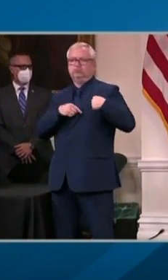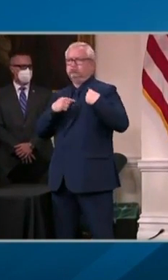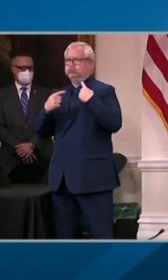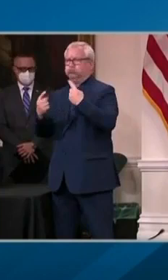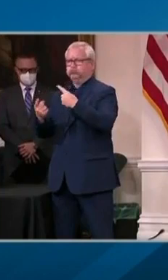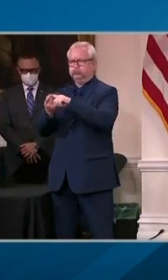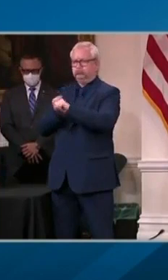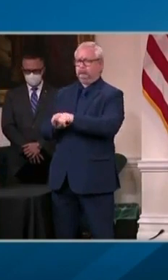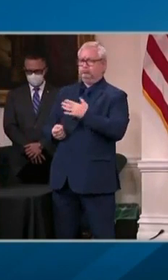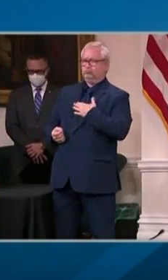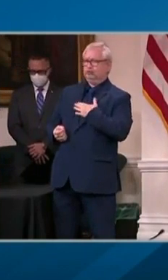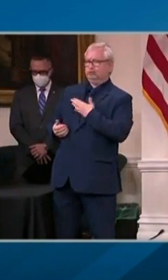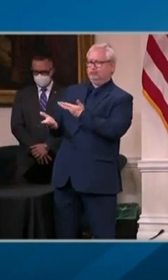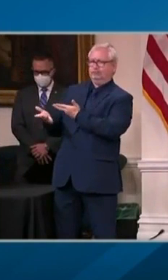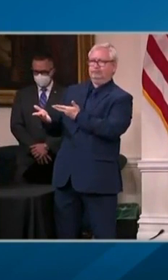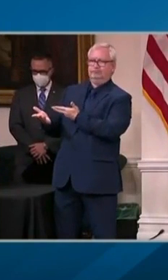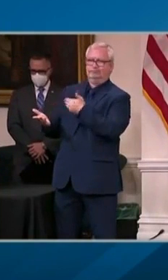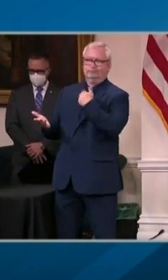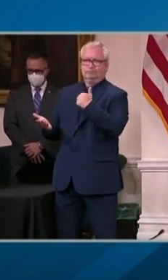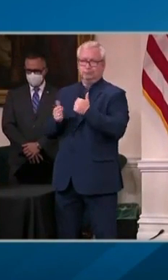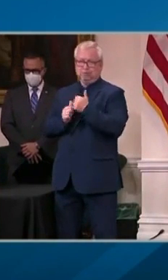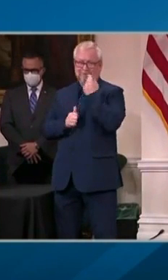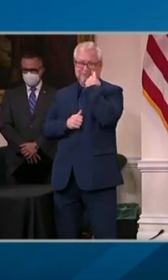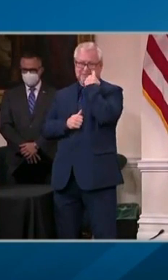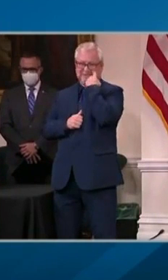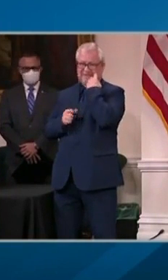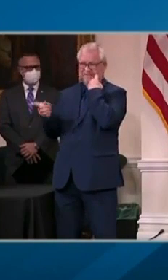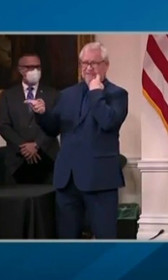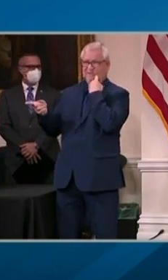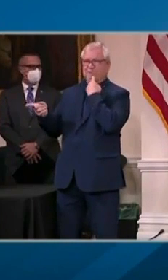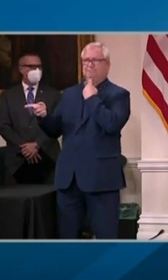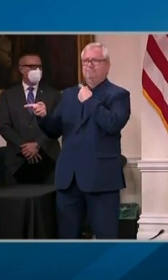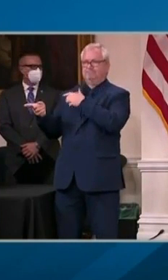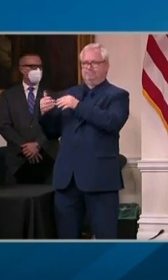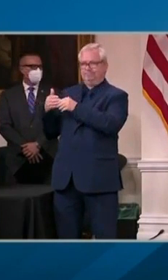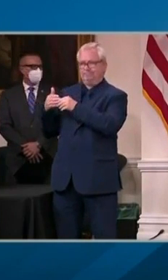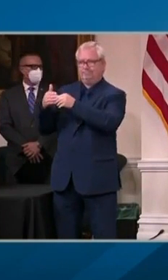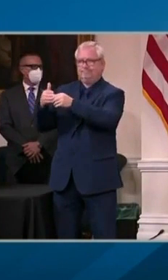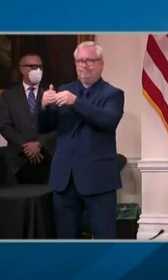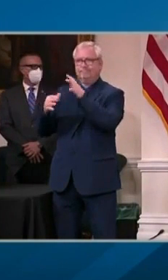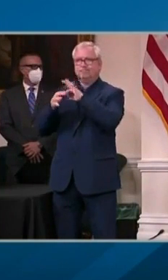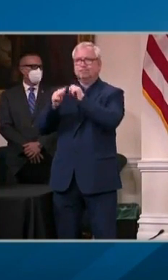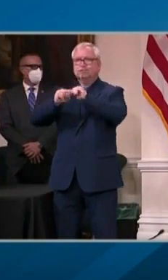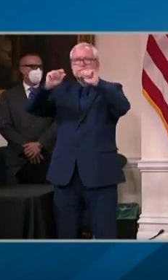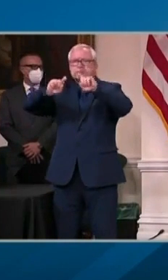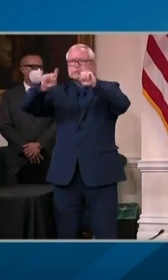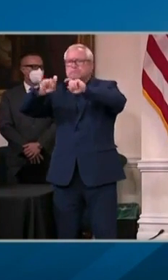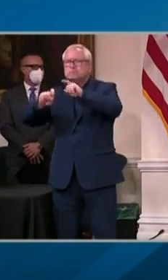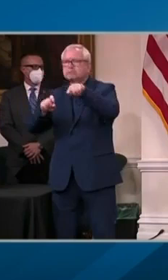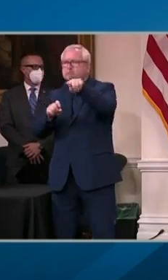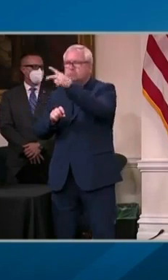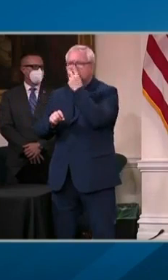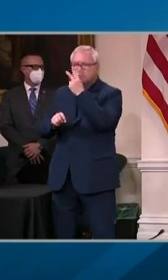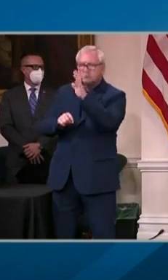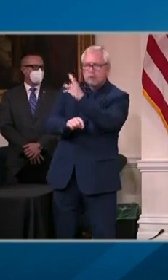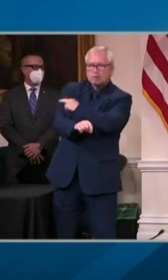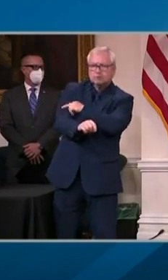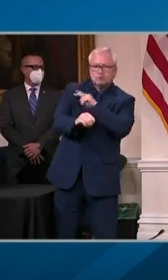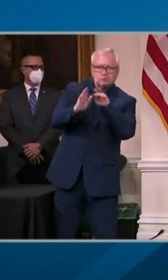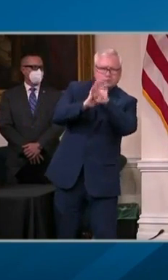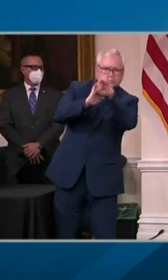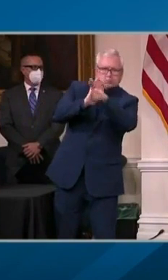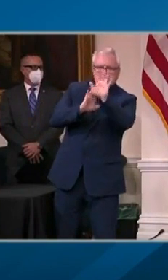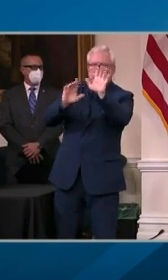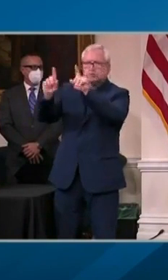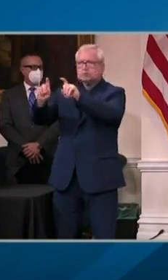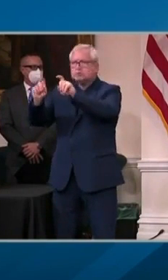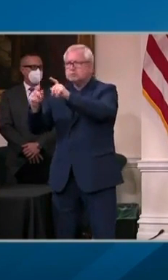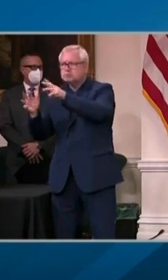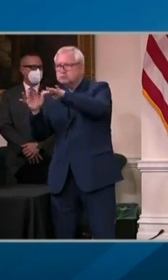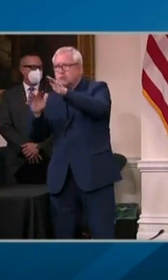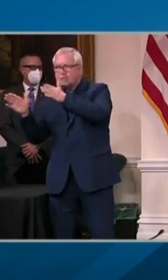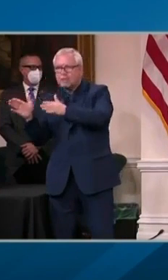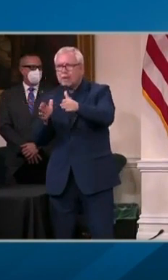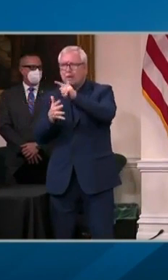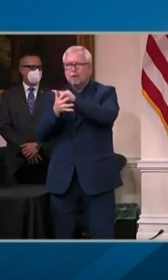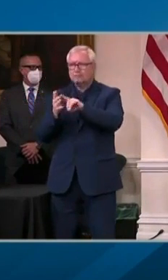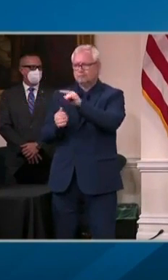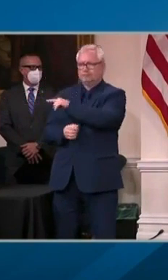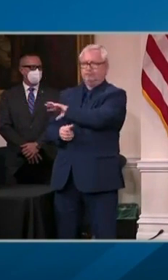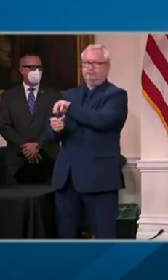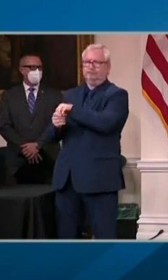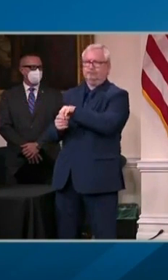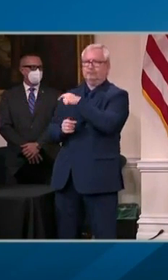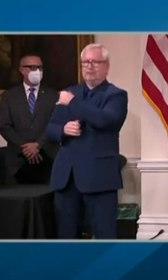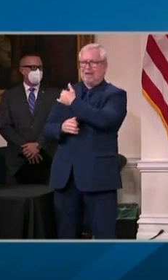HE IS ALSO A LONG TIME FRIEND AND DEAD INDICATED PUBLIC SERVANT WHO HAS BEEN PART OF THE ADMINISTRATION SIX YEARS RUNNING POINT RECENTLY ON THE TESTING AND HOSPITAL SURGE EFFORTS